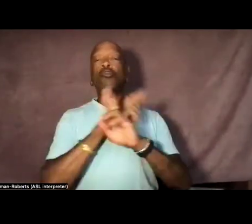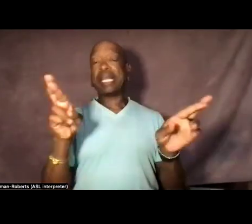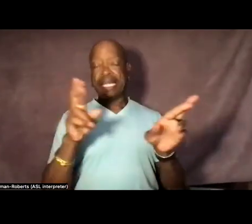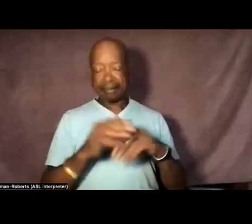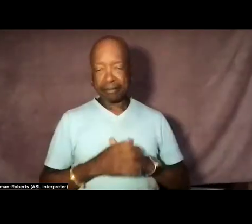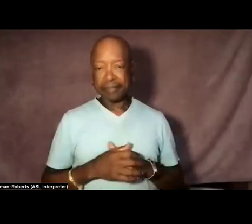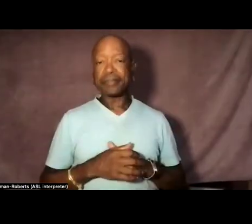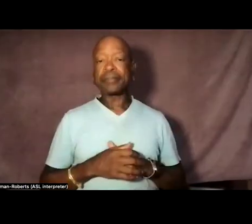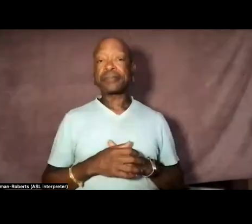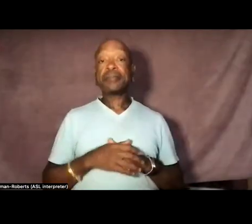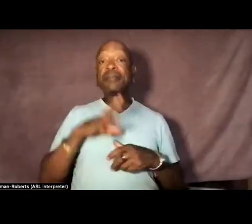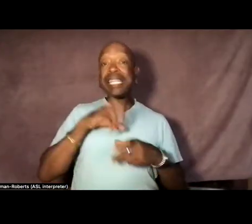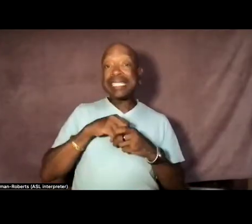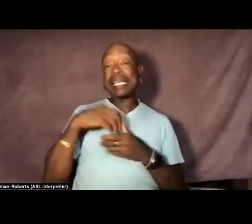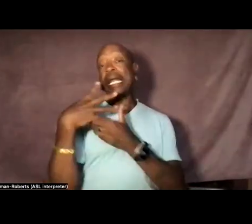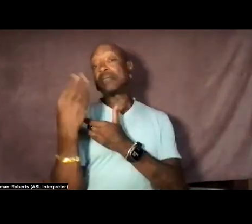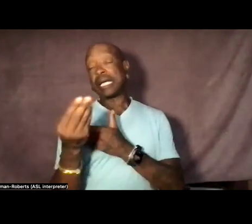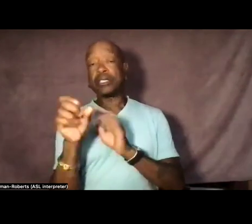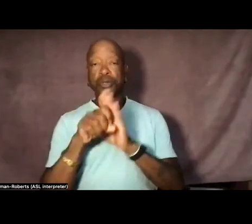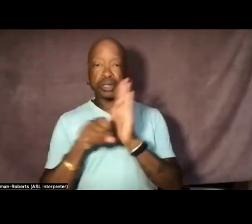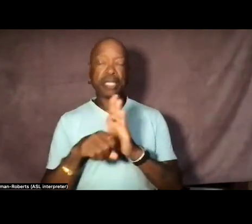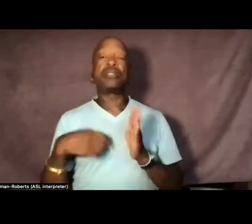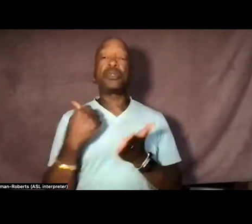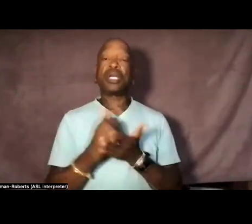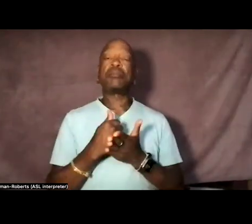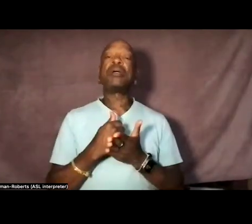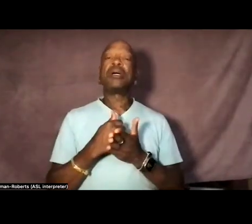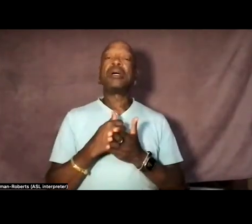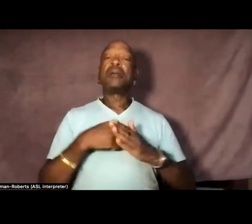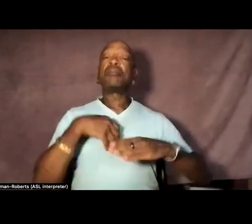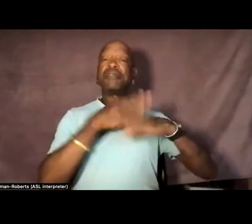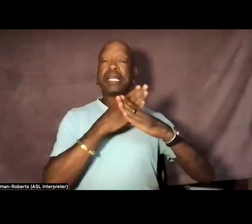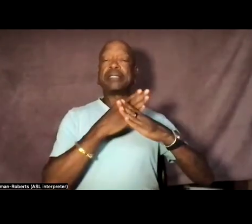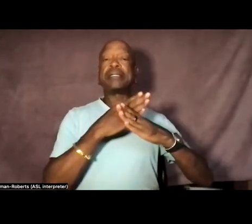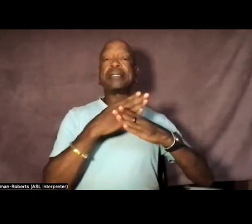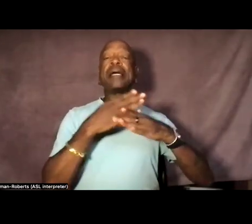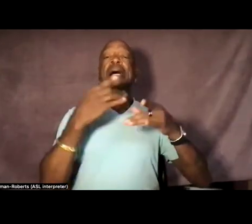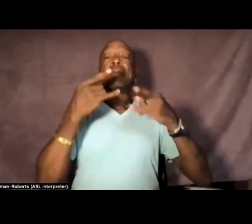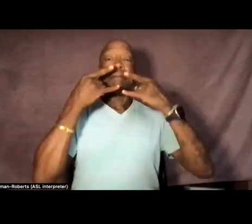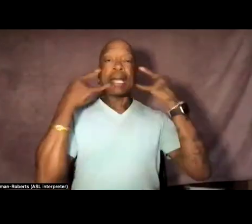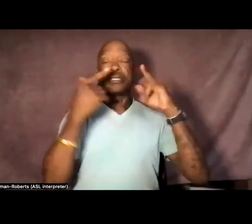outside your state and country to help prevent this we ask people to walk the walk and please